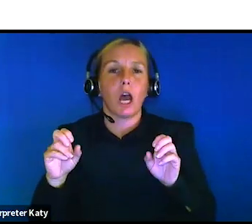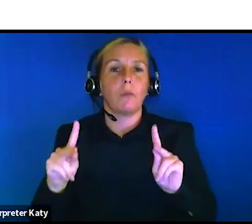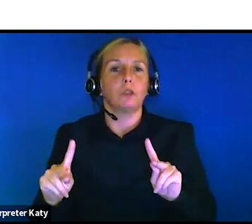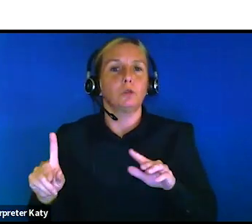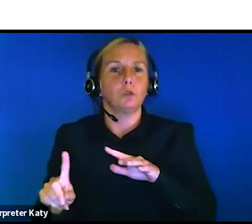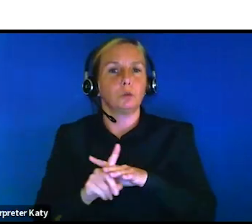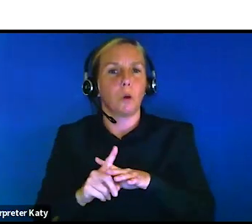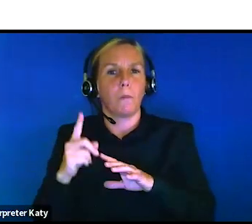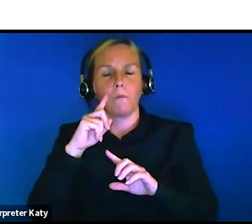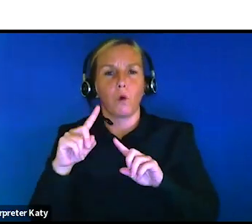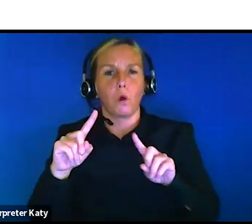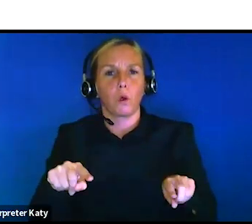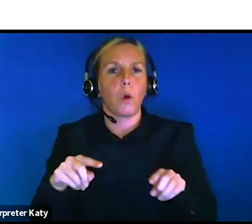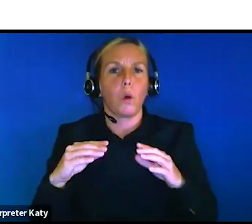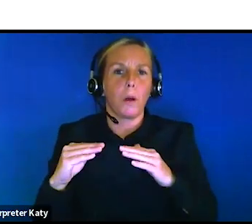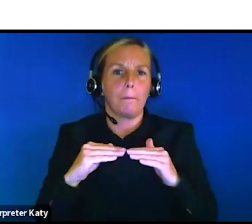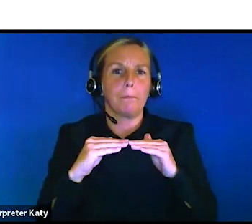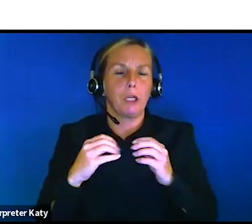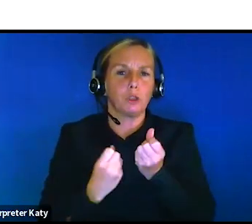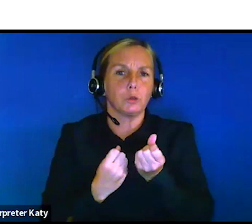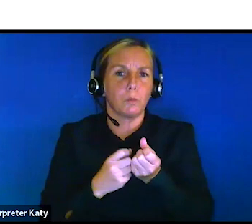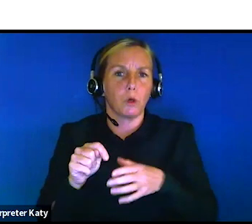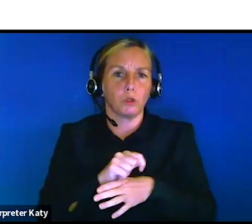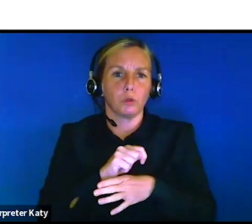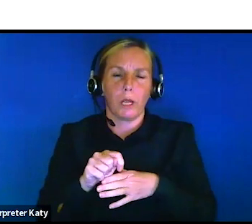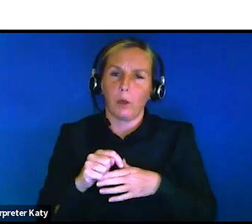Completing that was pivotal in my healing journey.